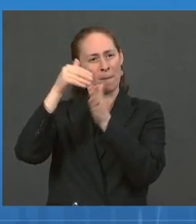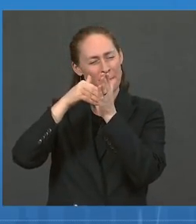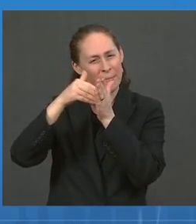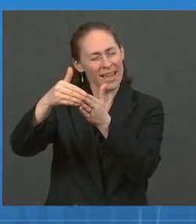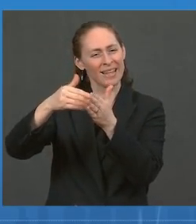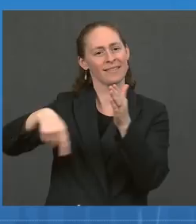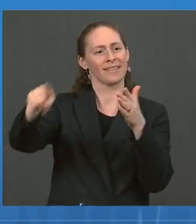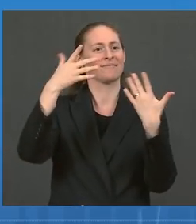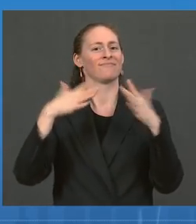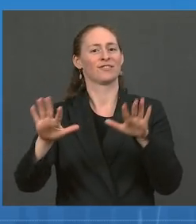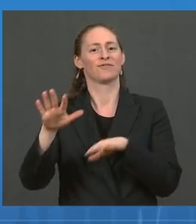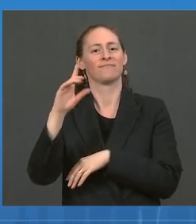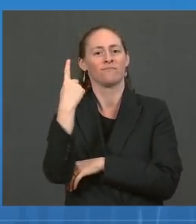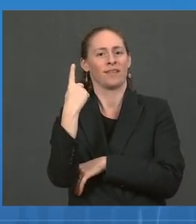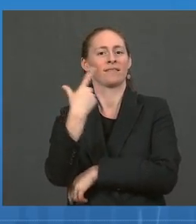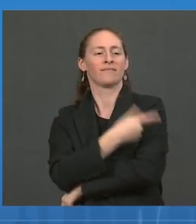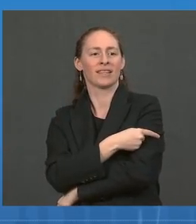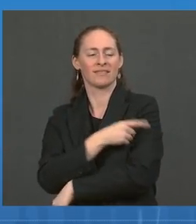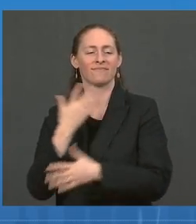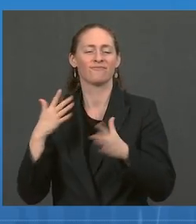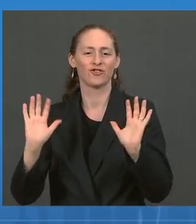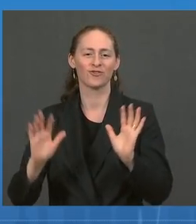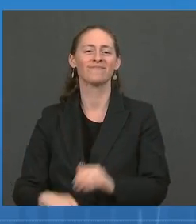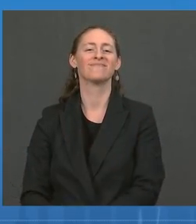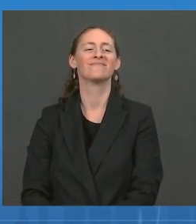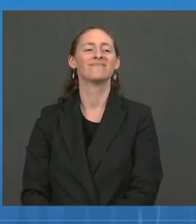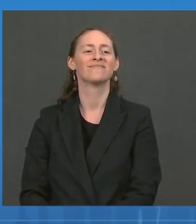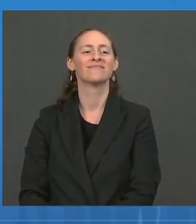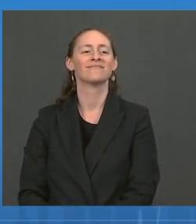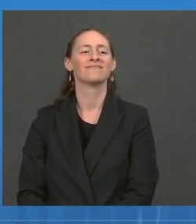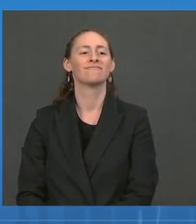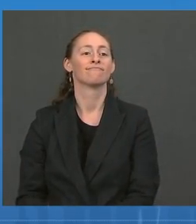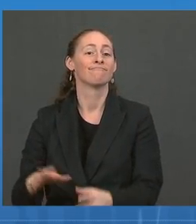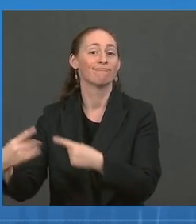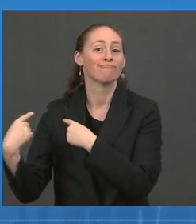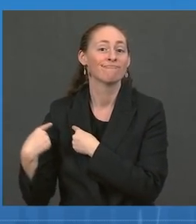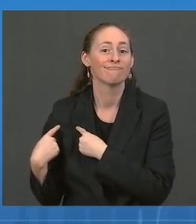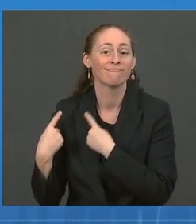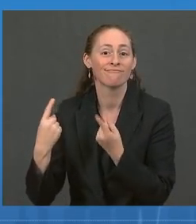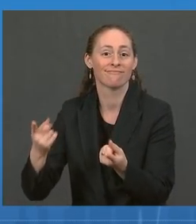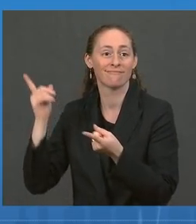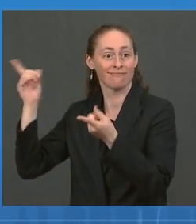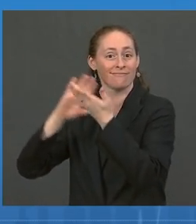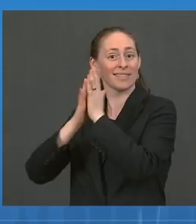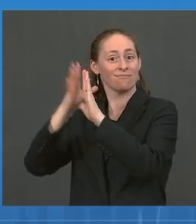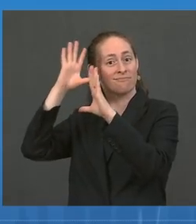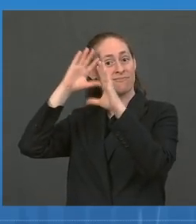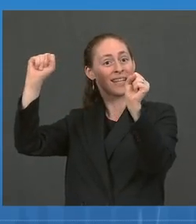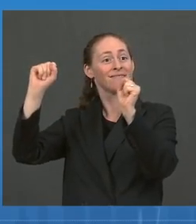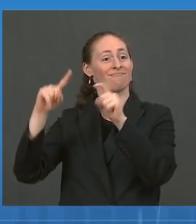On his first full day in office, President Biden released a comprehensive plan: the National Strategy for the COVID-19